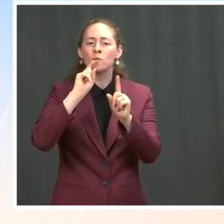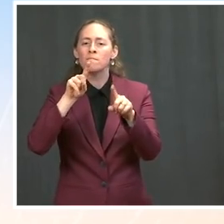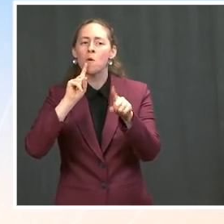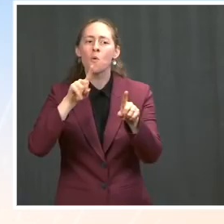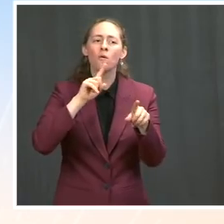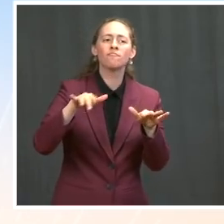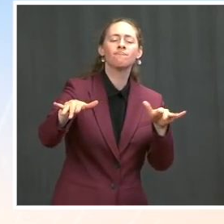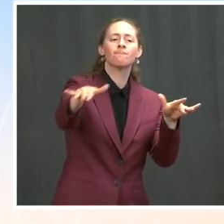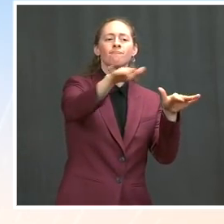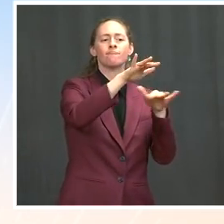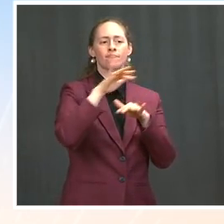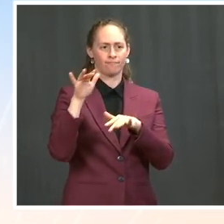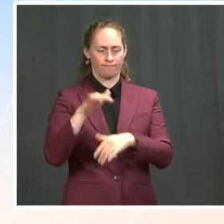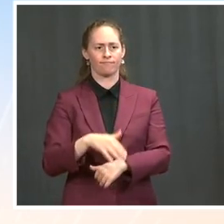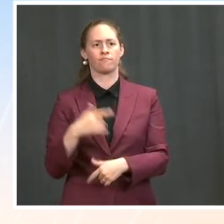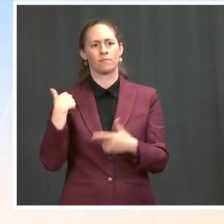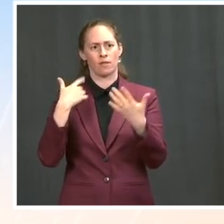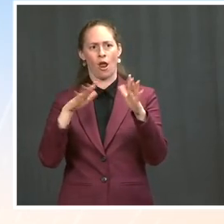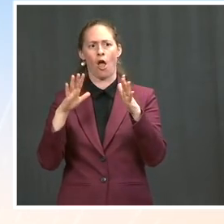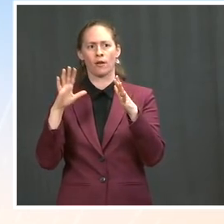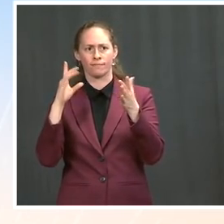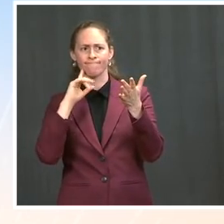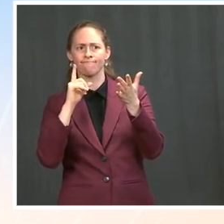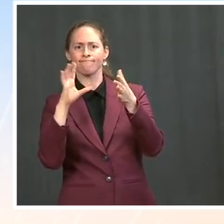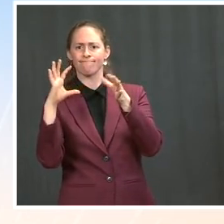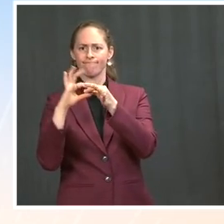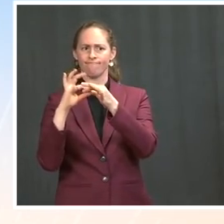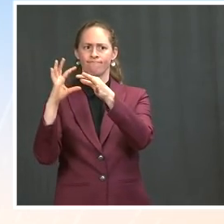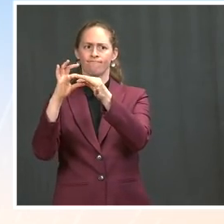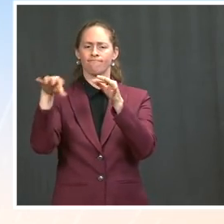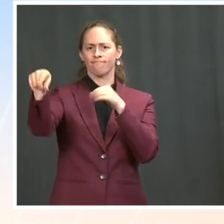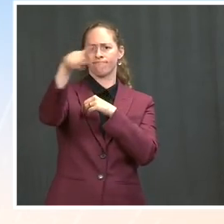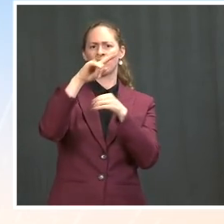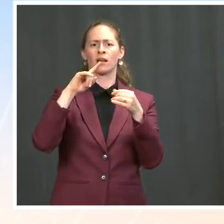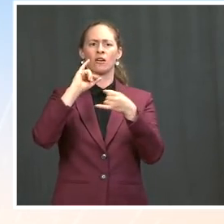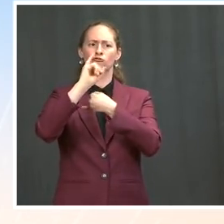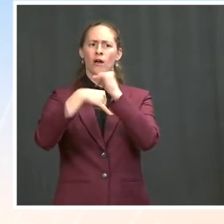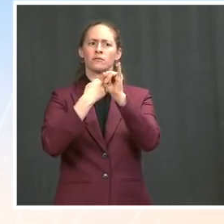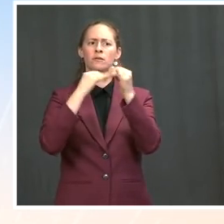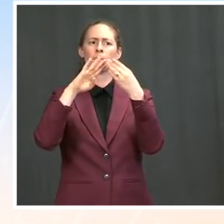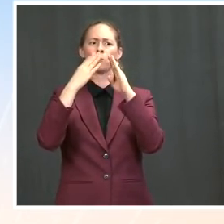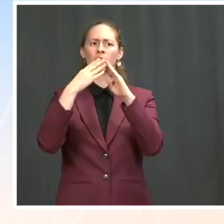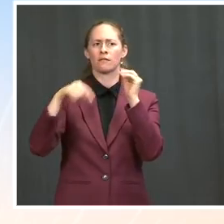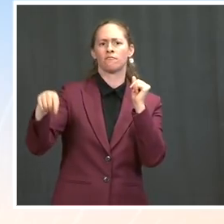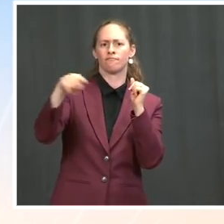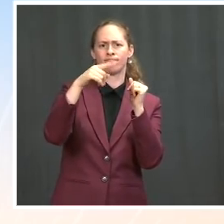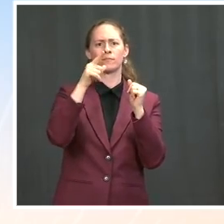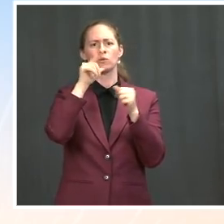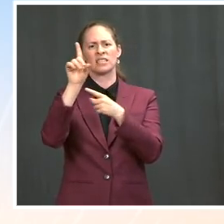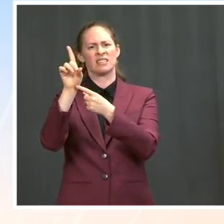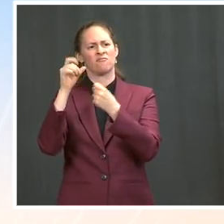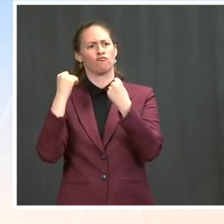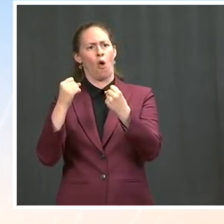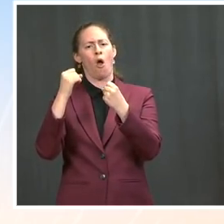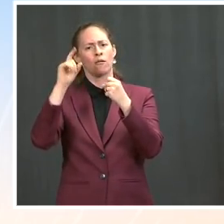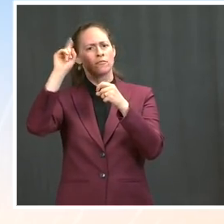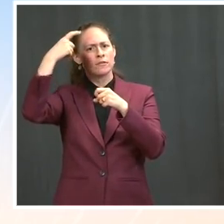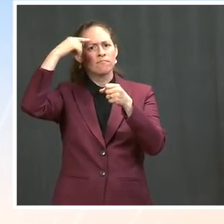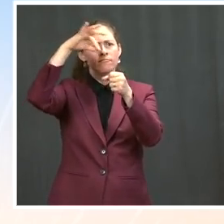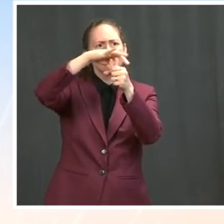in the global community, among the world's largest democracies, the world's most important security partners, about how we were going to work together